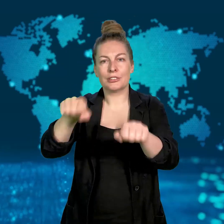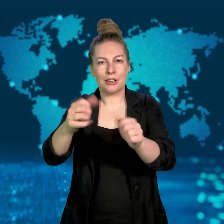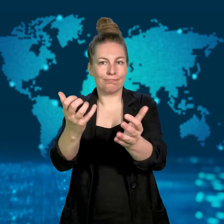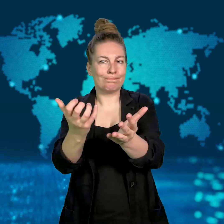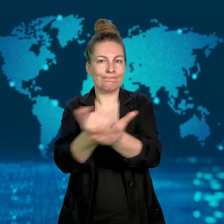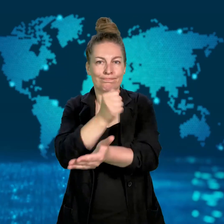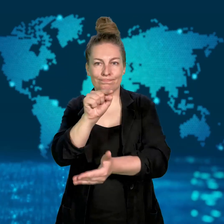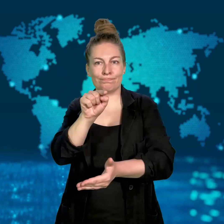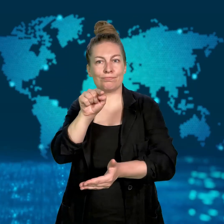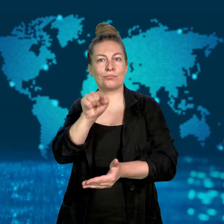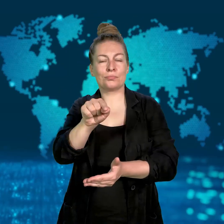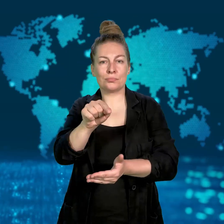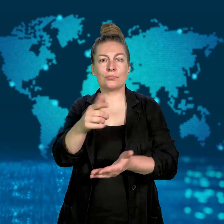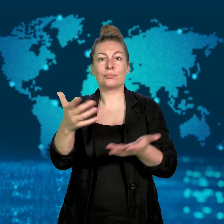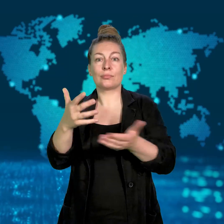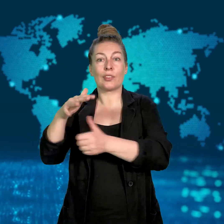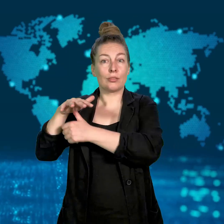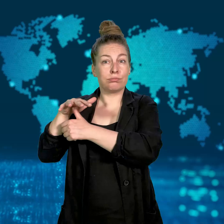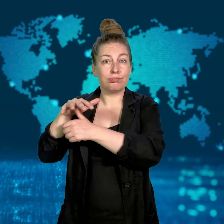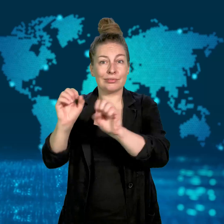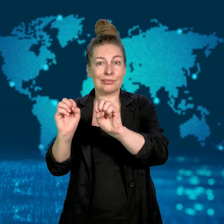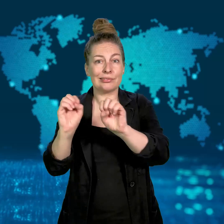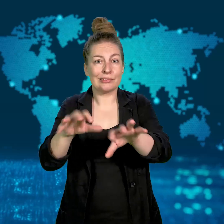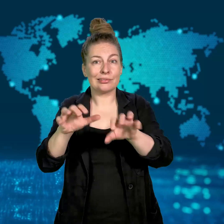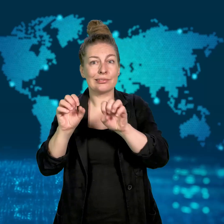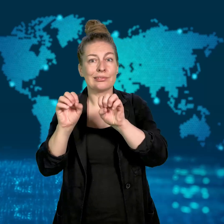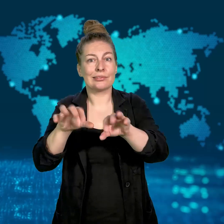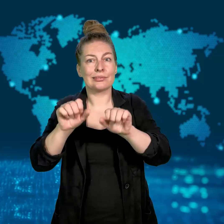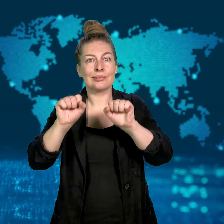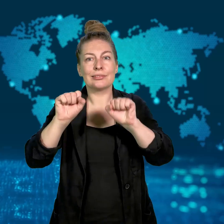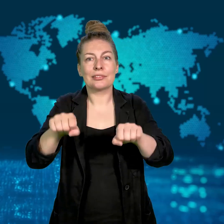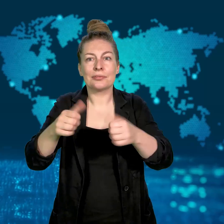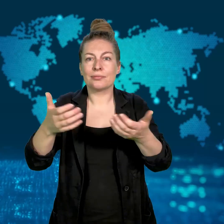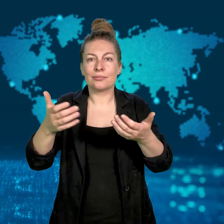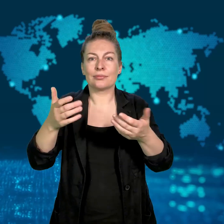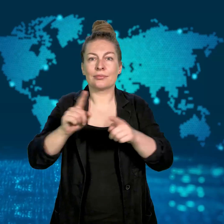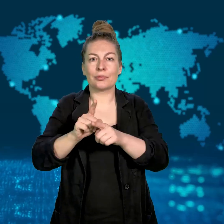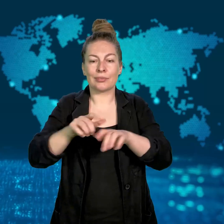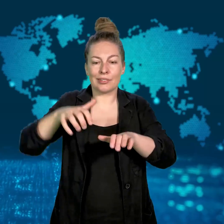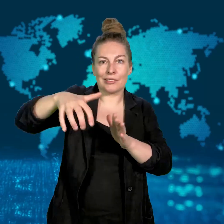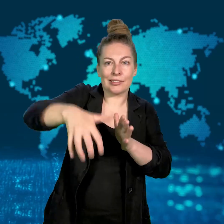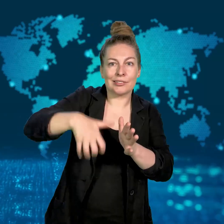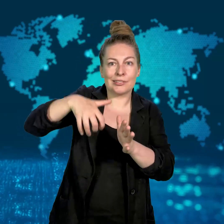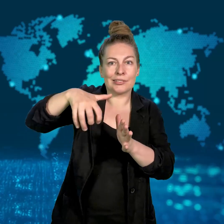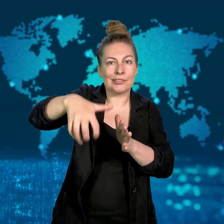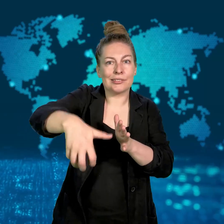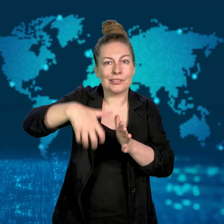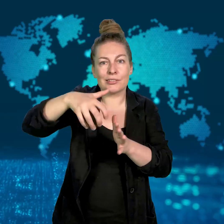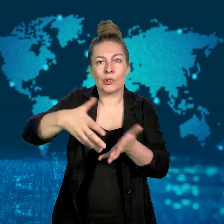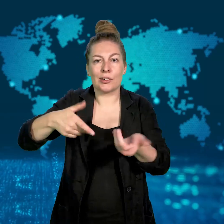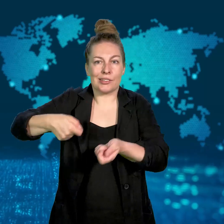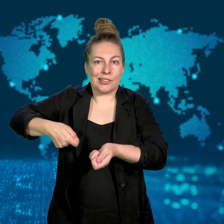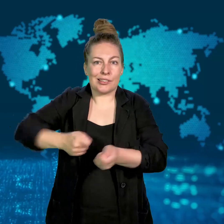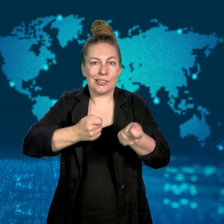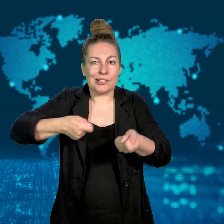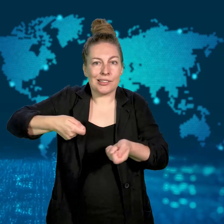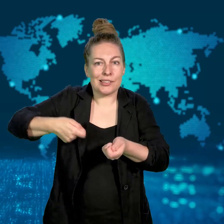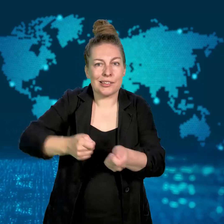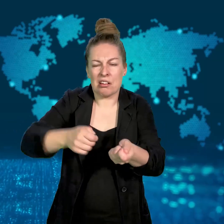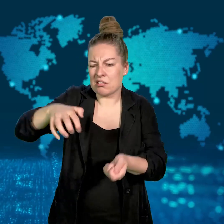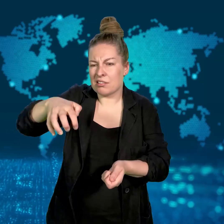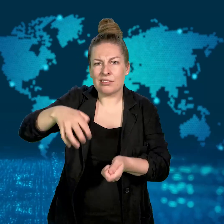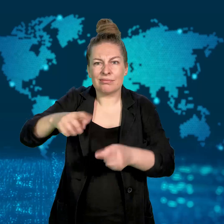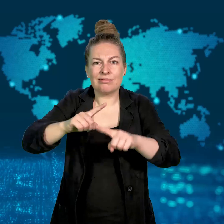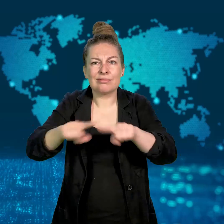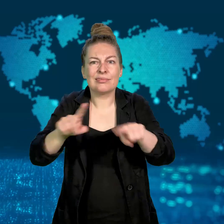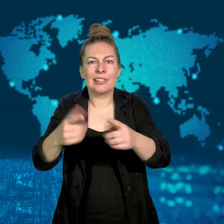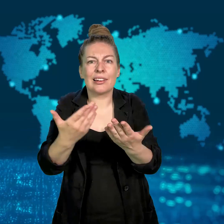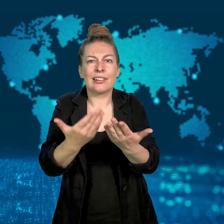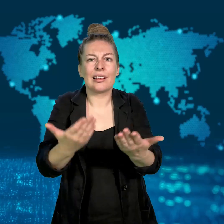and helicopters are the best way to reach the site.